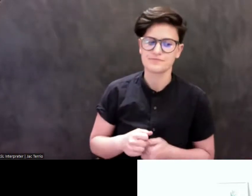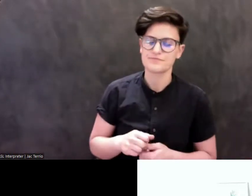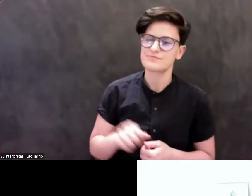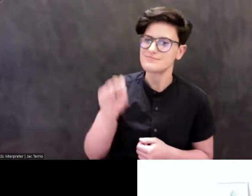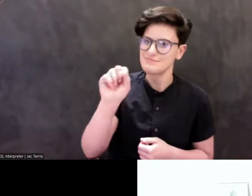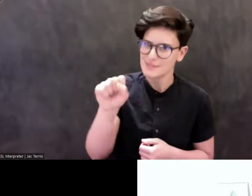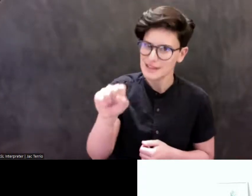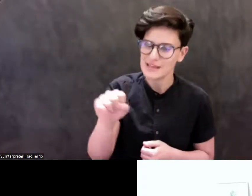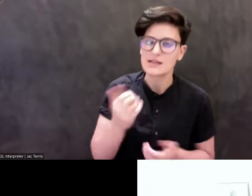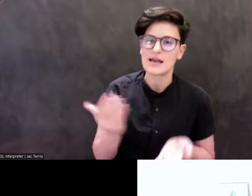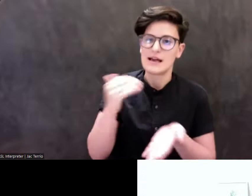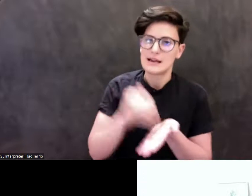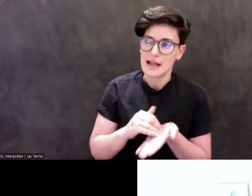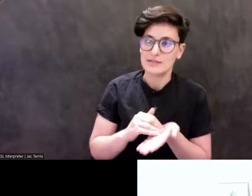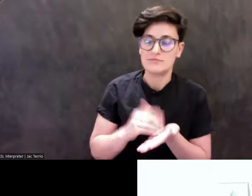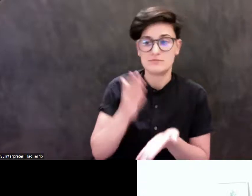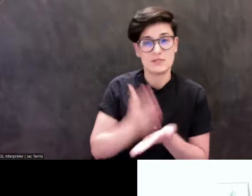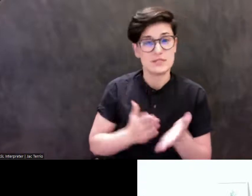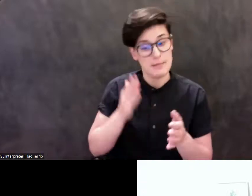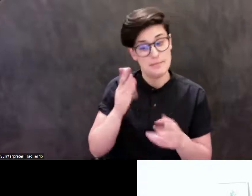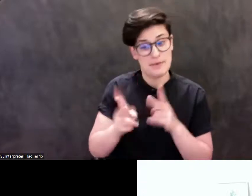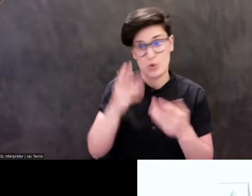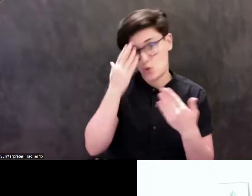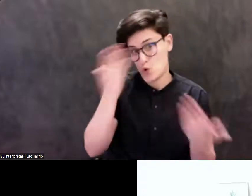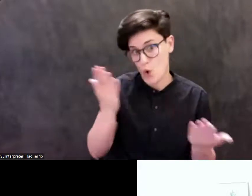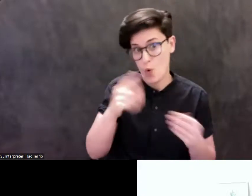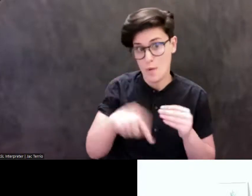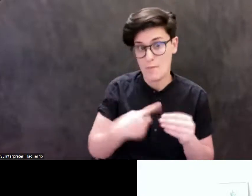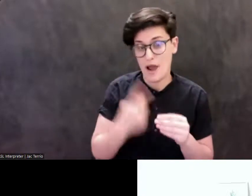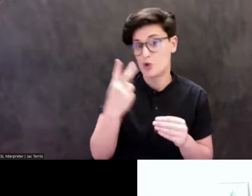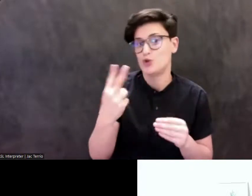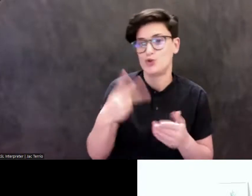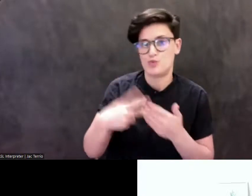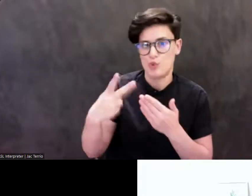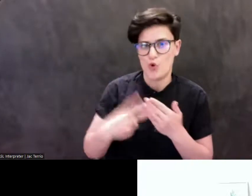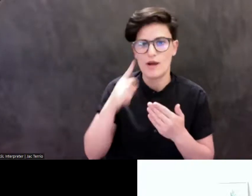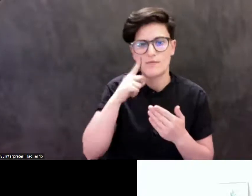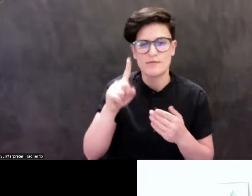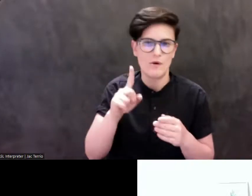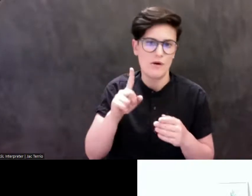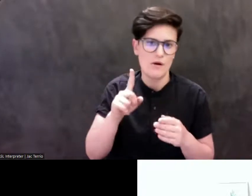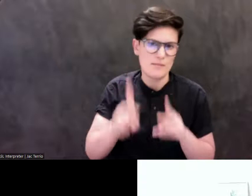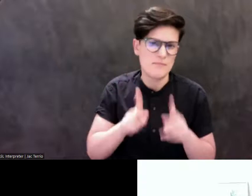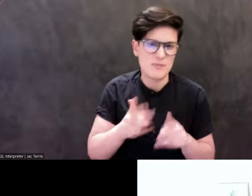people don't really know about is there are two programs where people can get help.